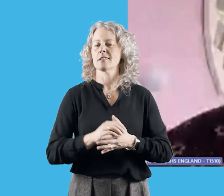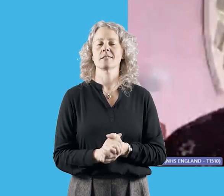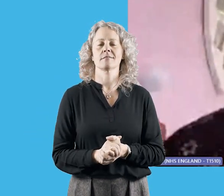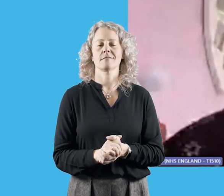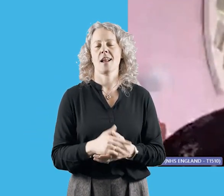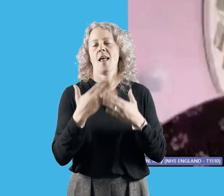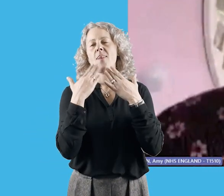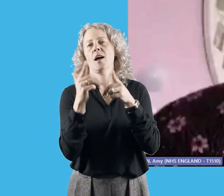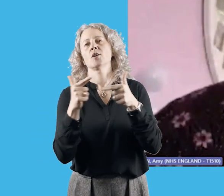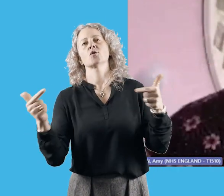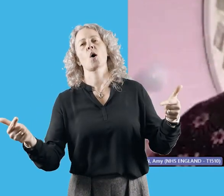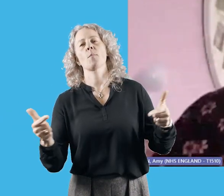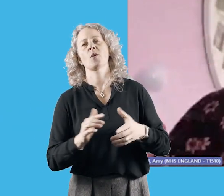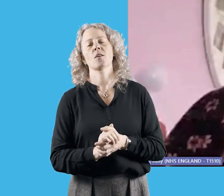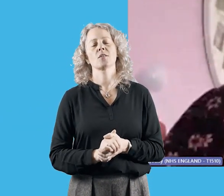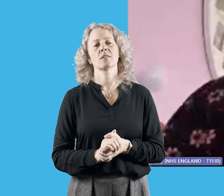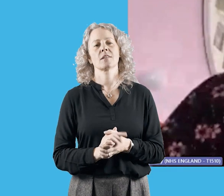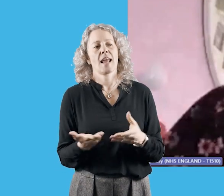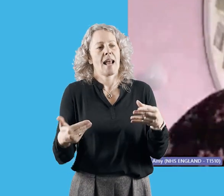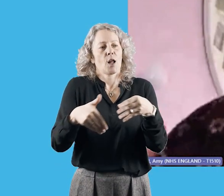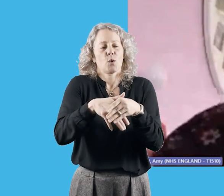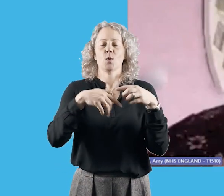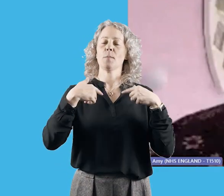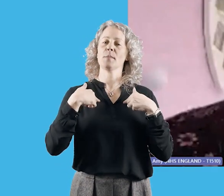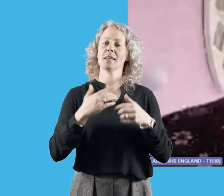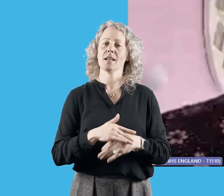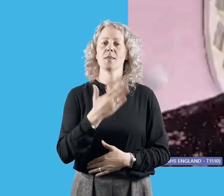thank you so much for adding me in. Thank you.